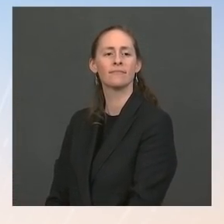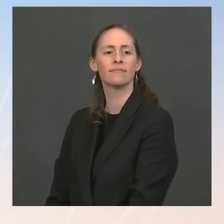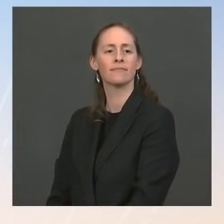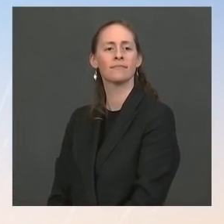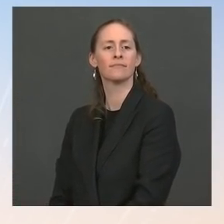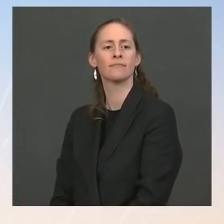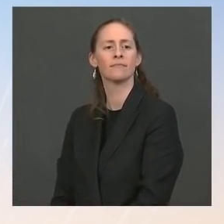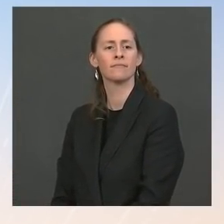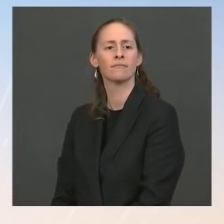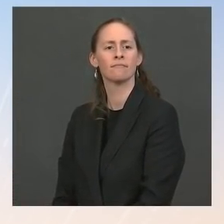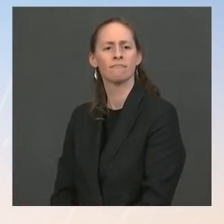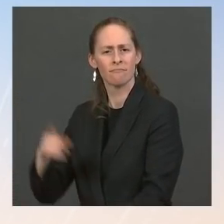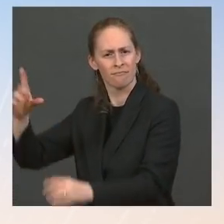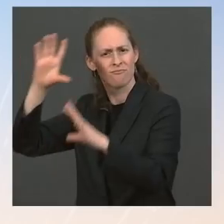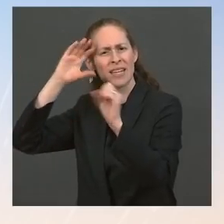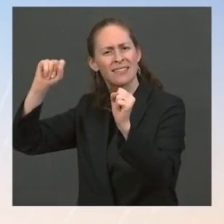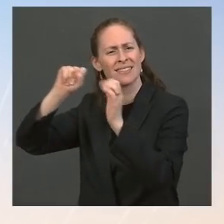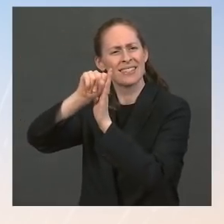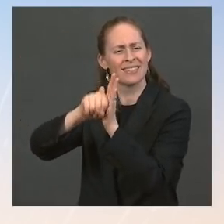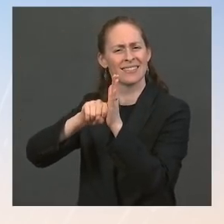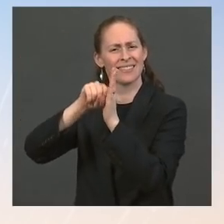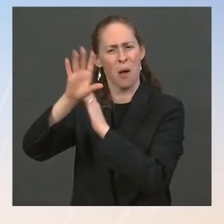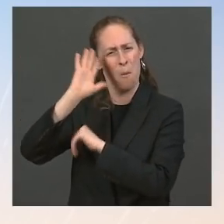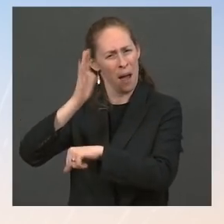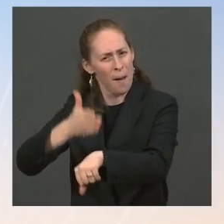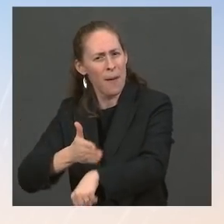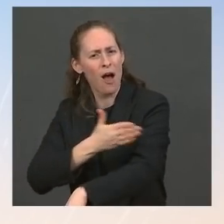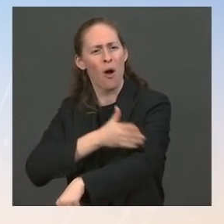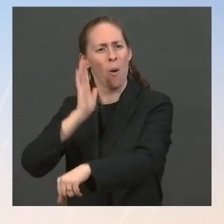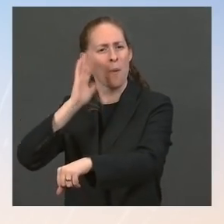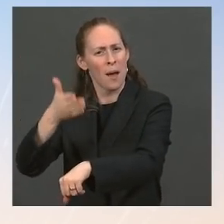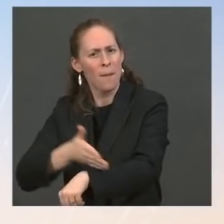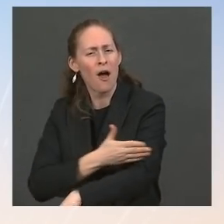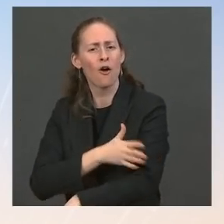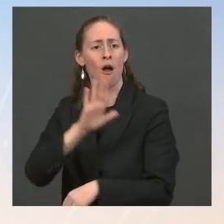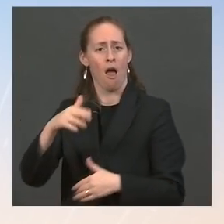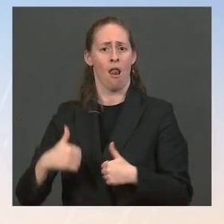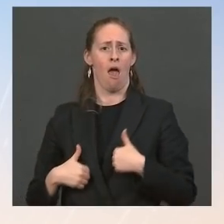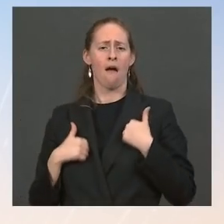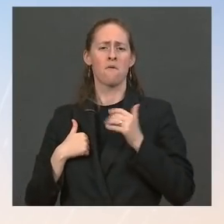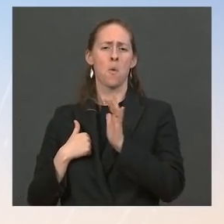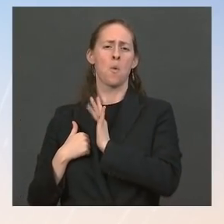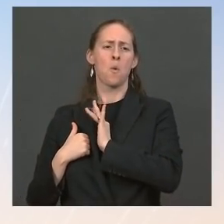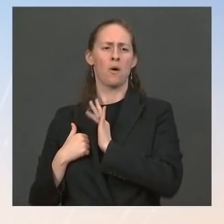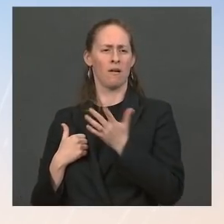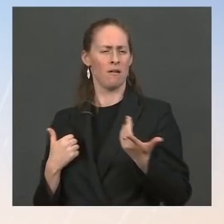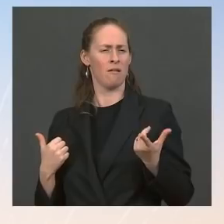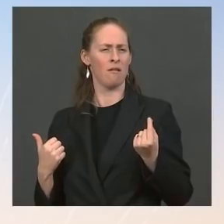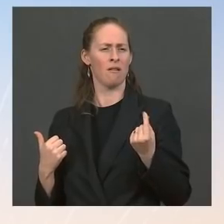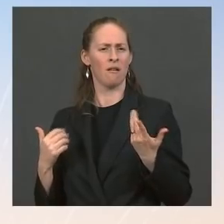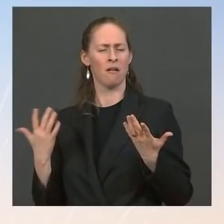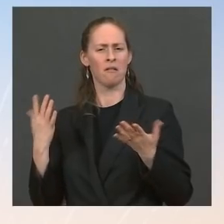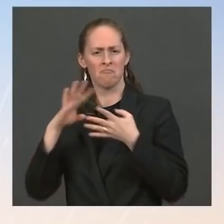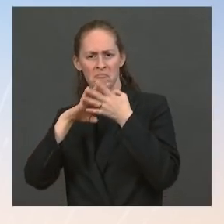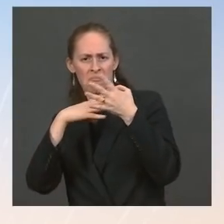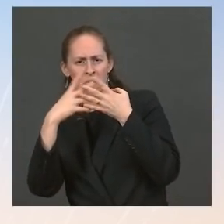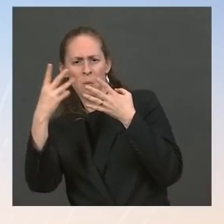how this is -- you're just going to lay out how this is going to impact their lives. What is the timeline on this, particularly what he is signing today?